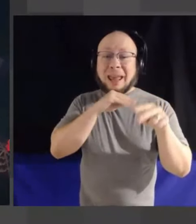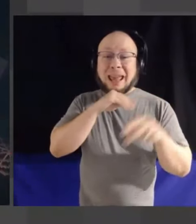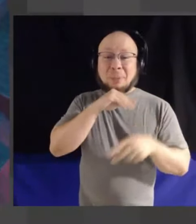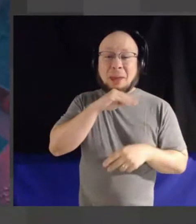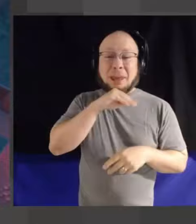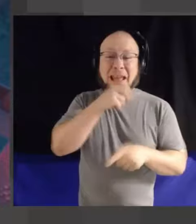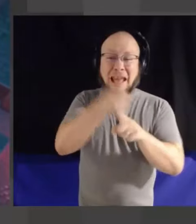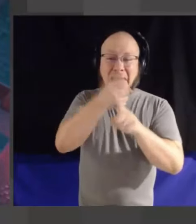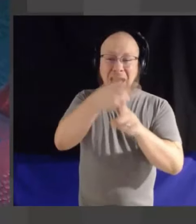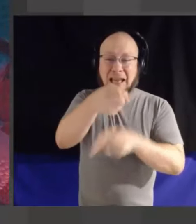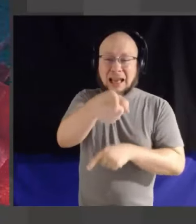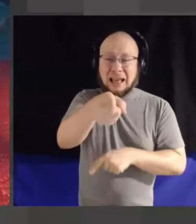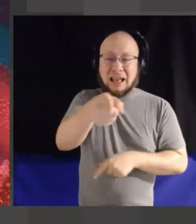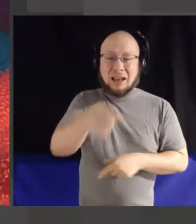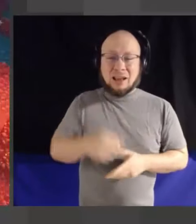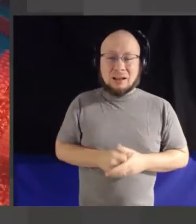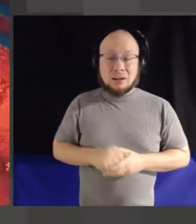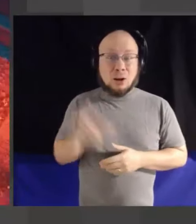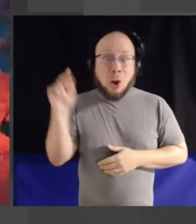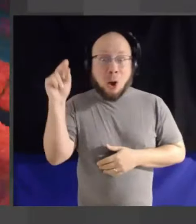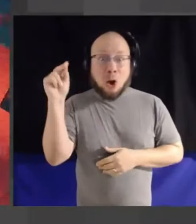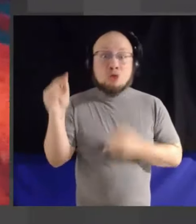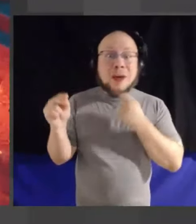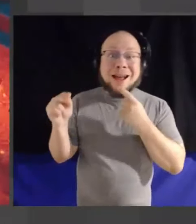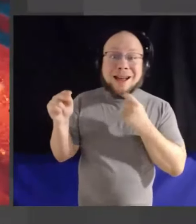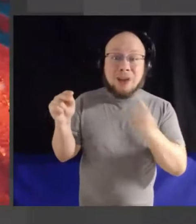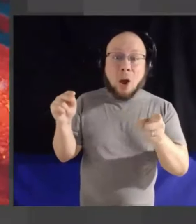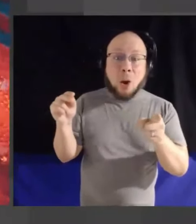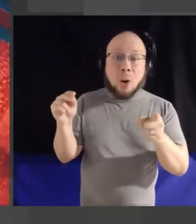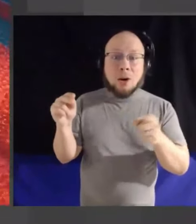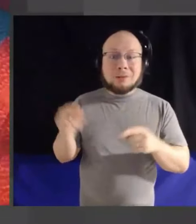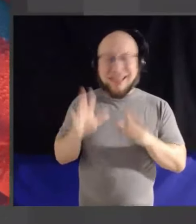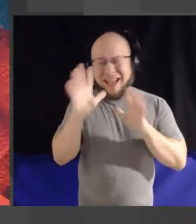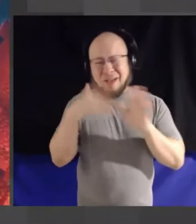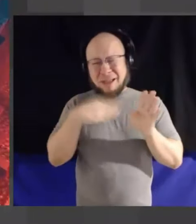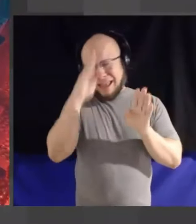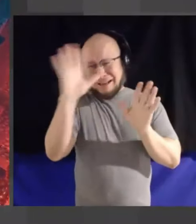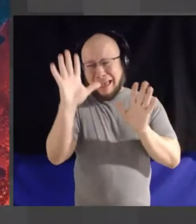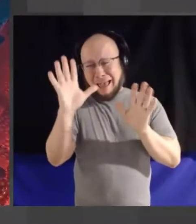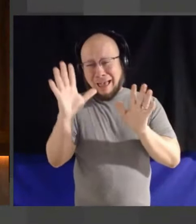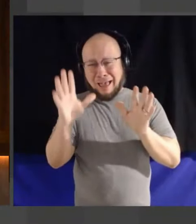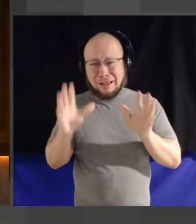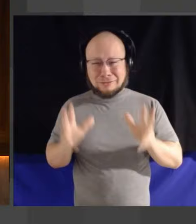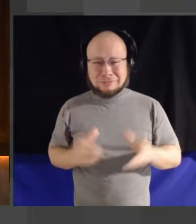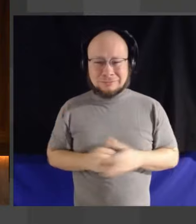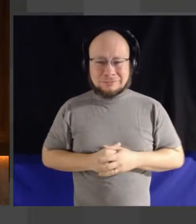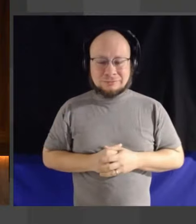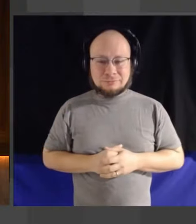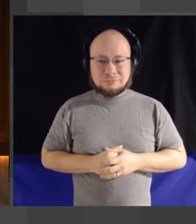LOOK. THERE IS A PIG.